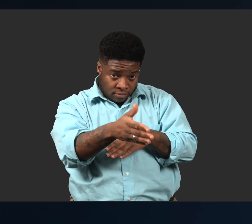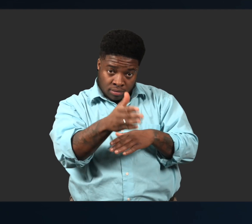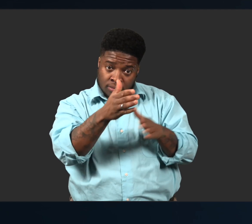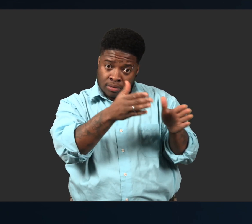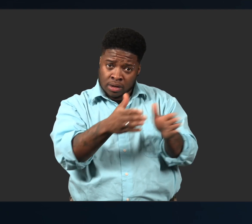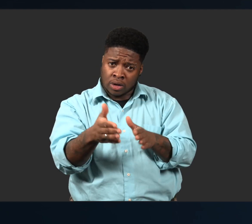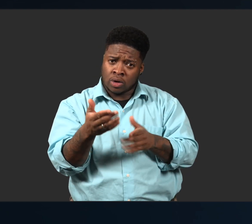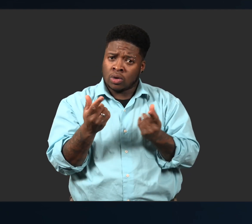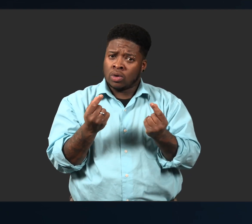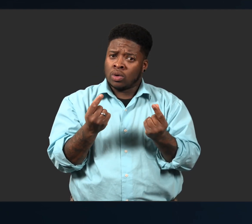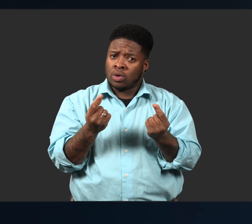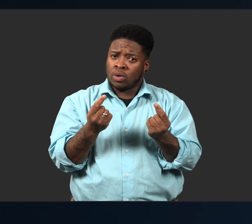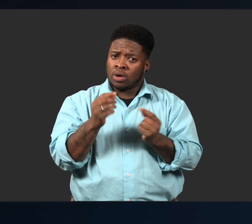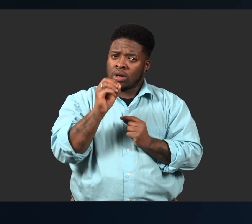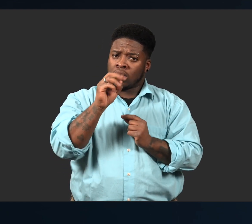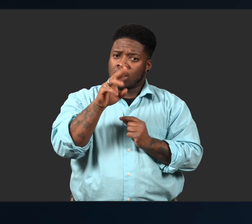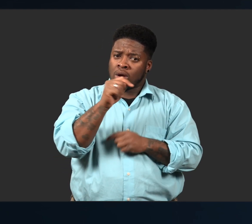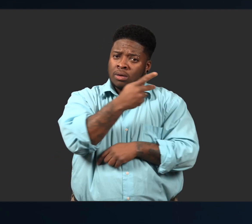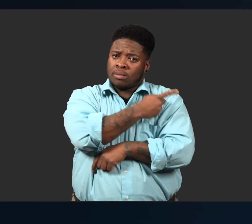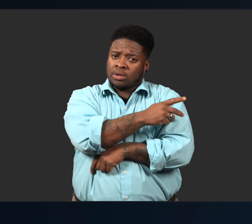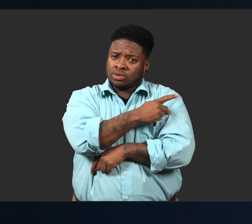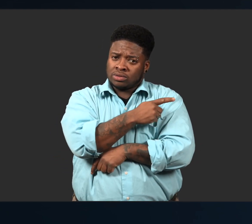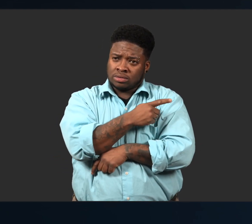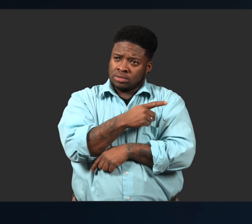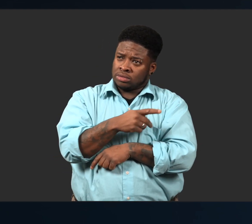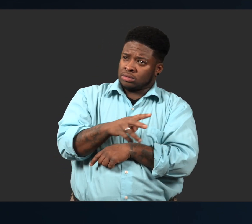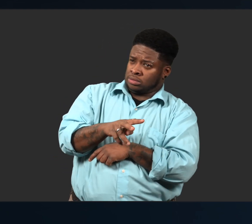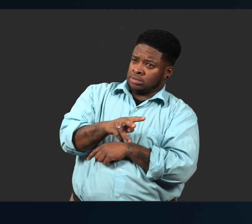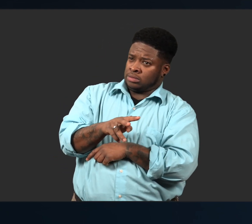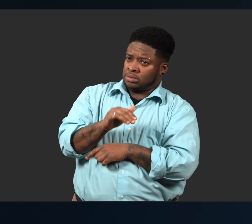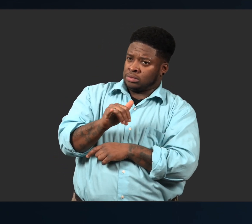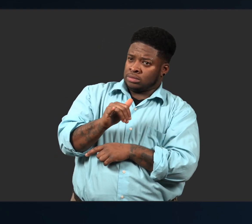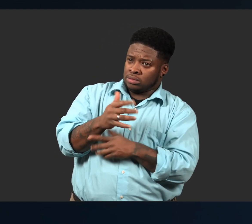planning starts for what will happen after the outpatient treatment.